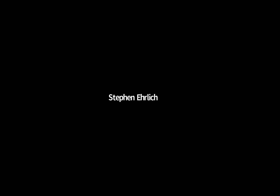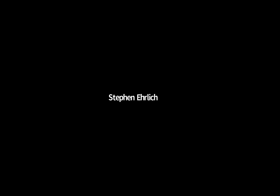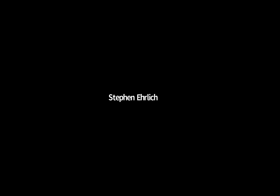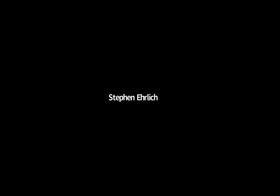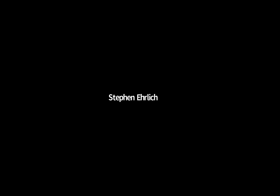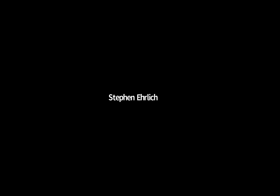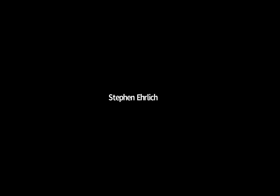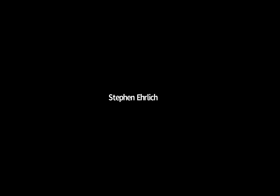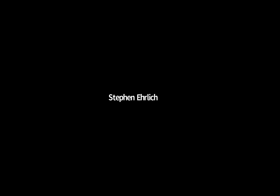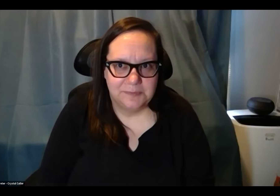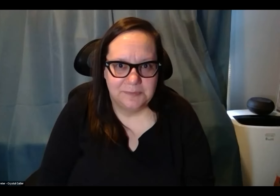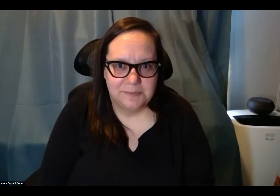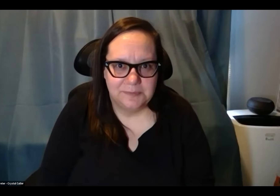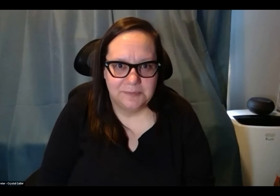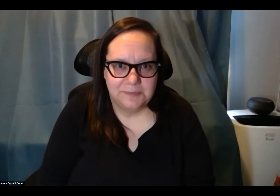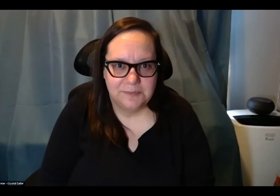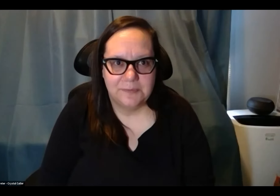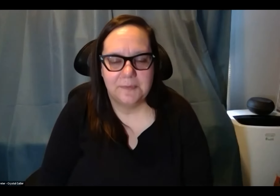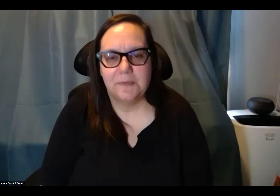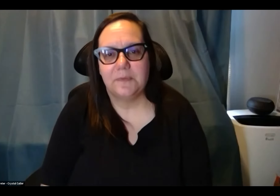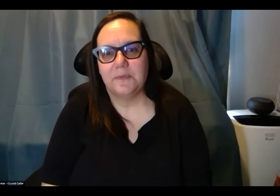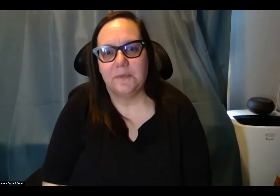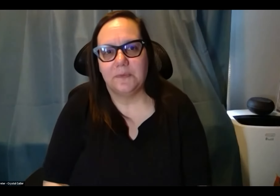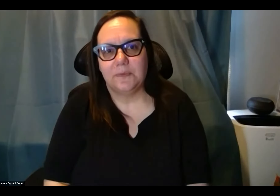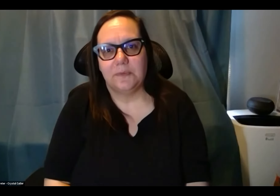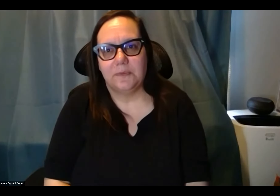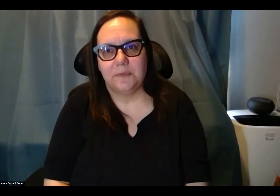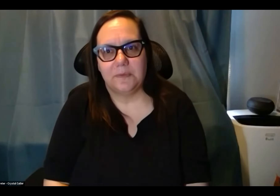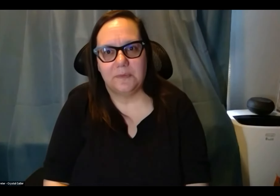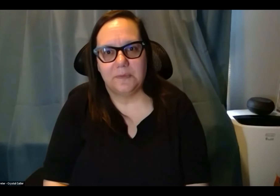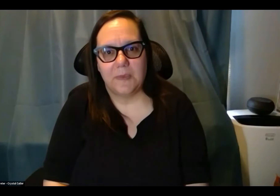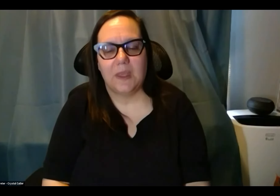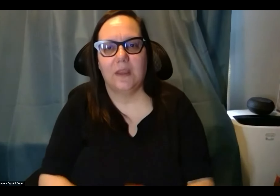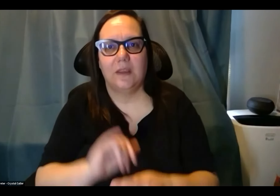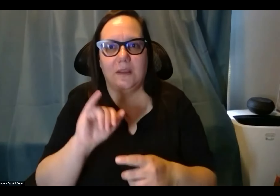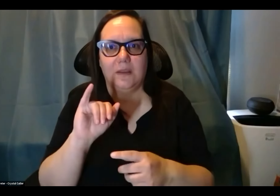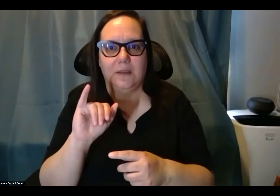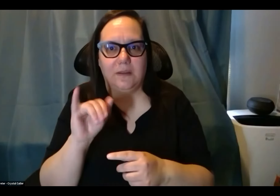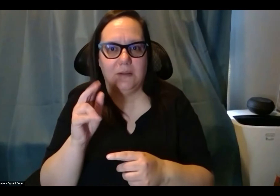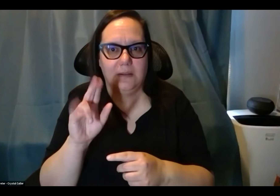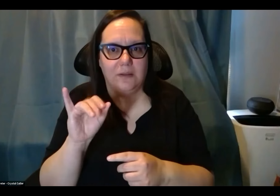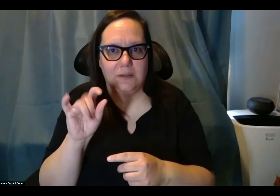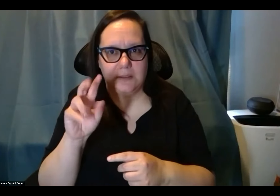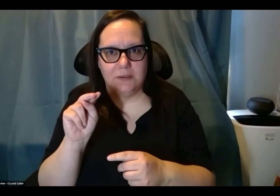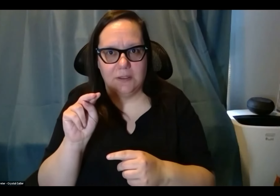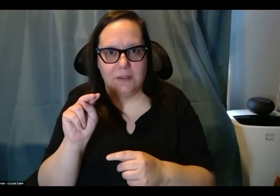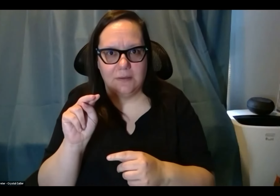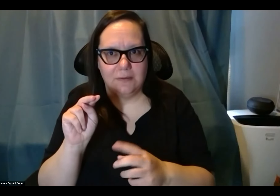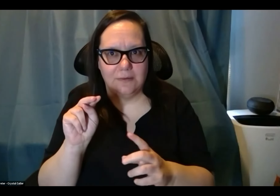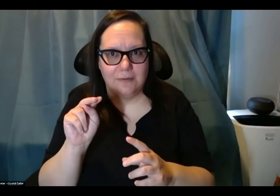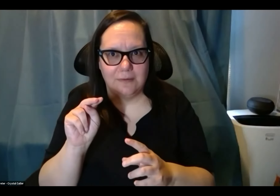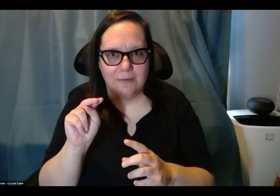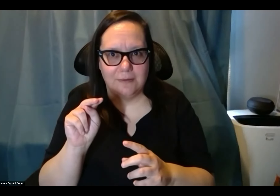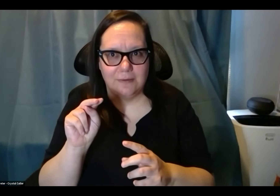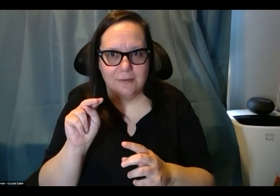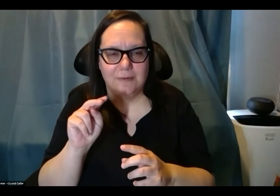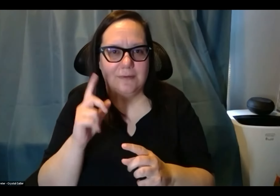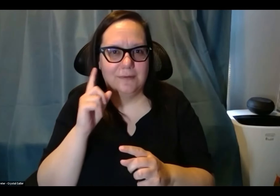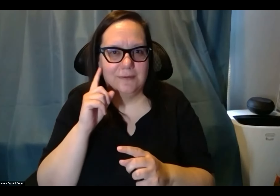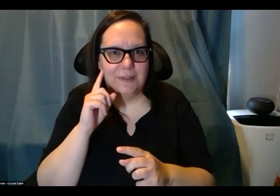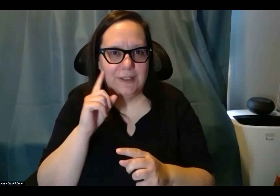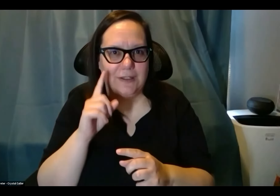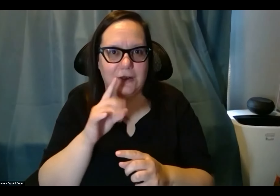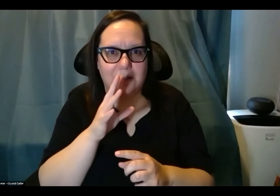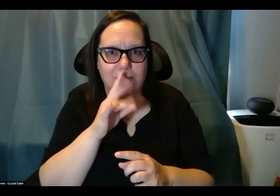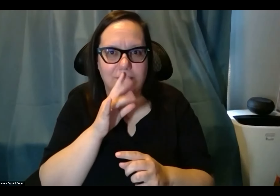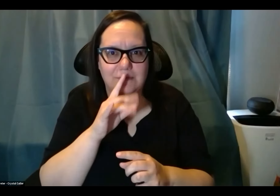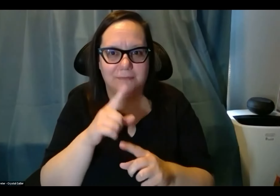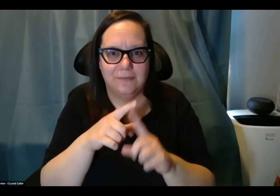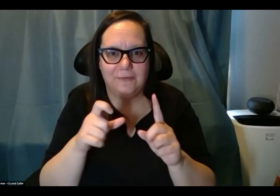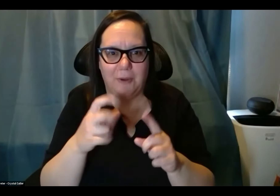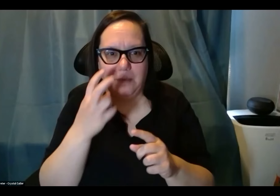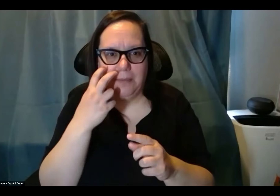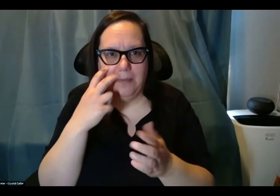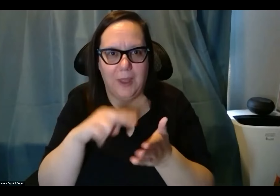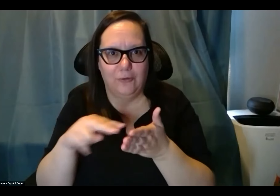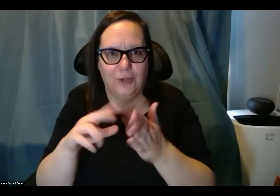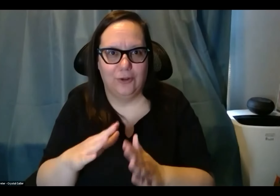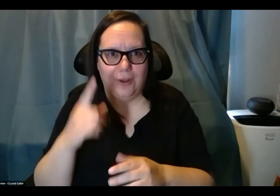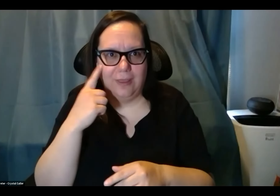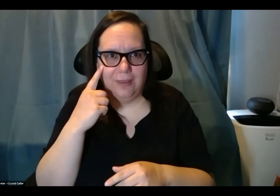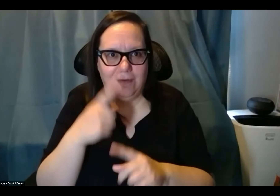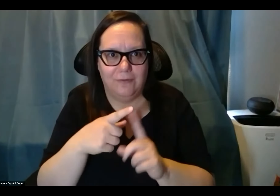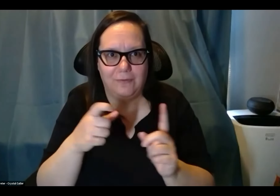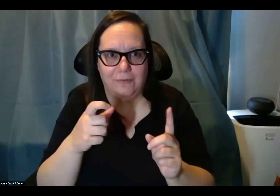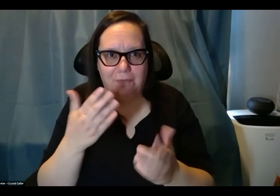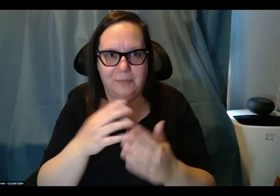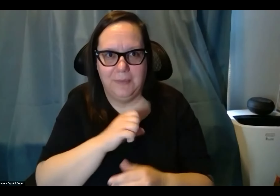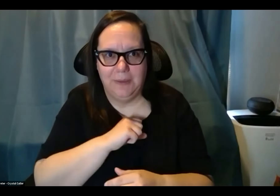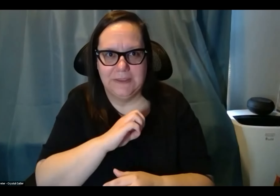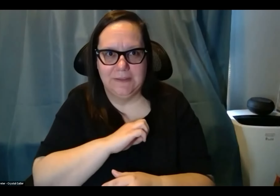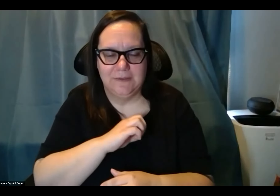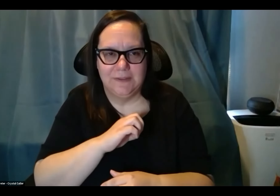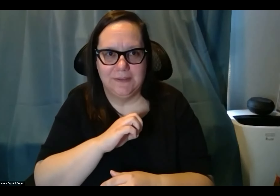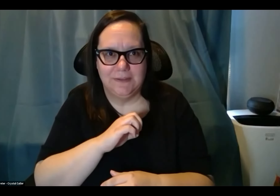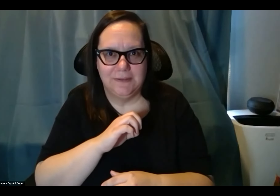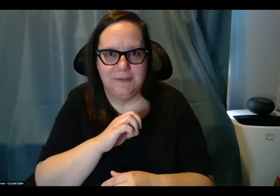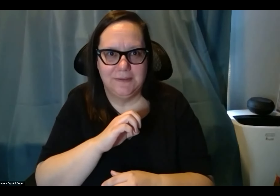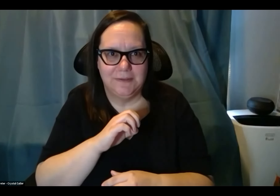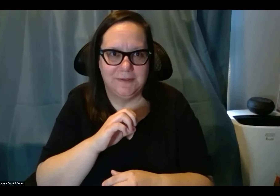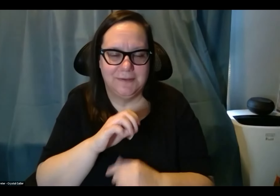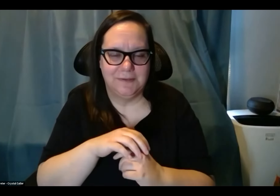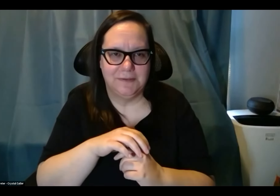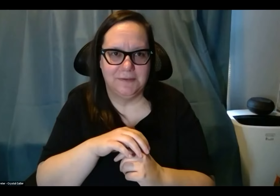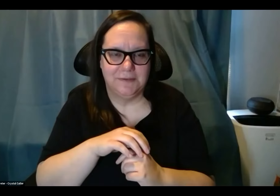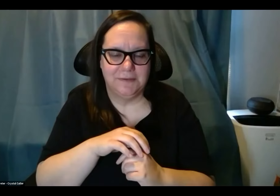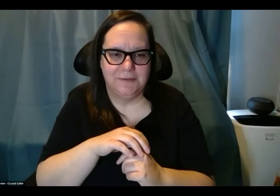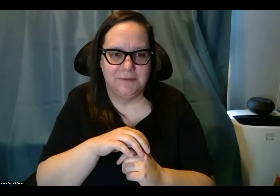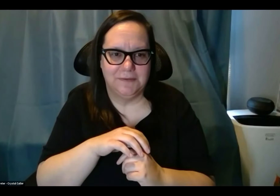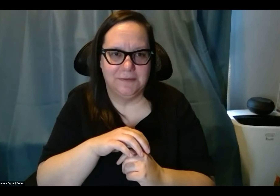you. >> (Somebody's got a visionary thing reacting?